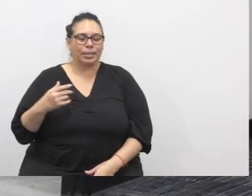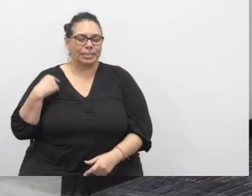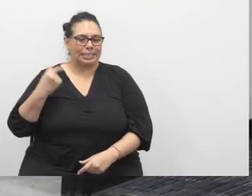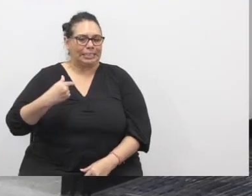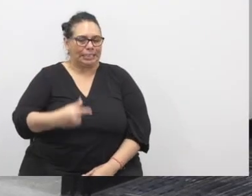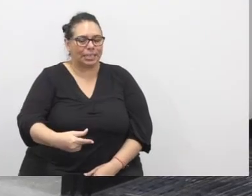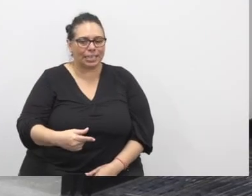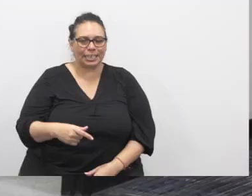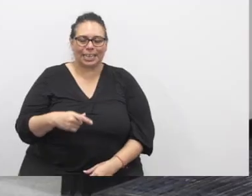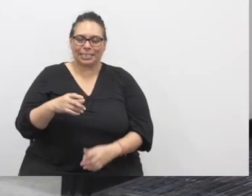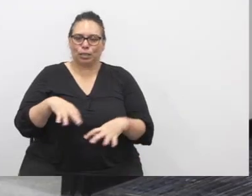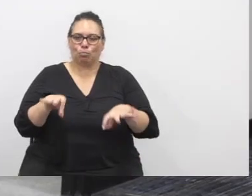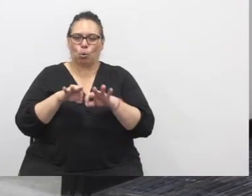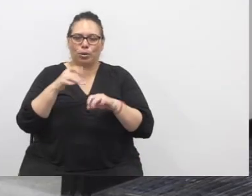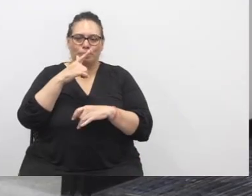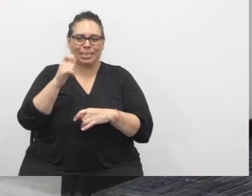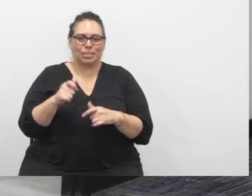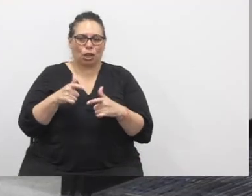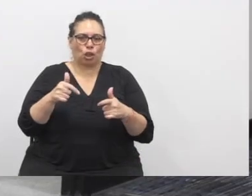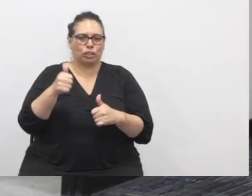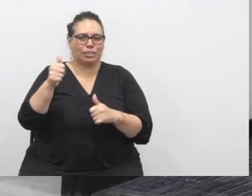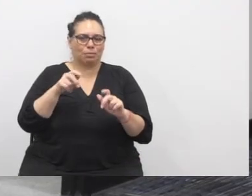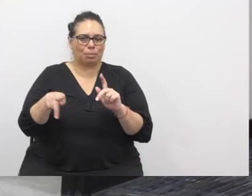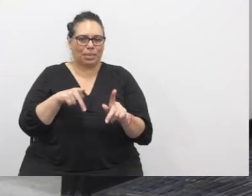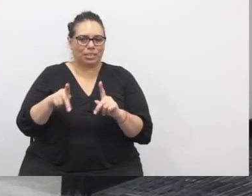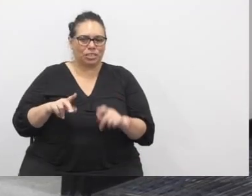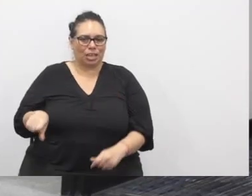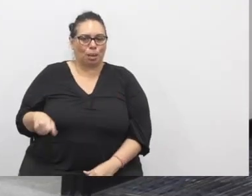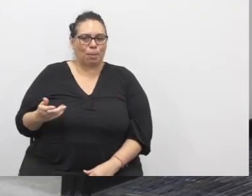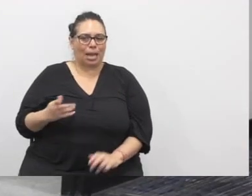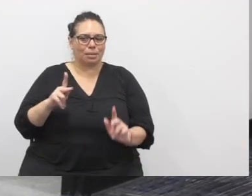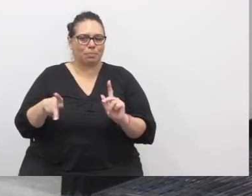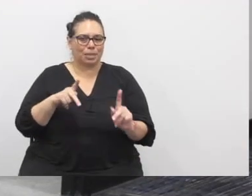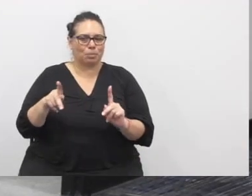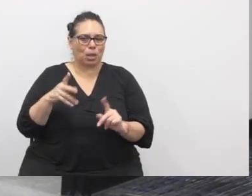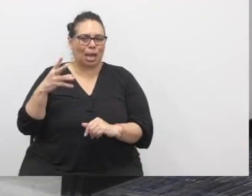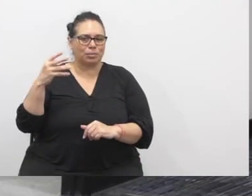considering we have the largest population of Khmer people anywhere outside of Southeast Asia.